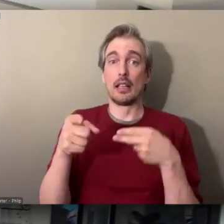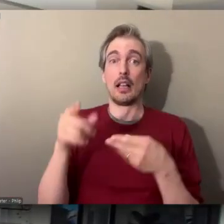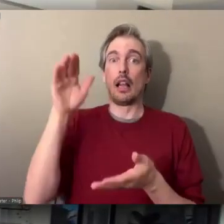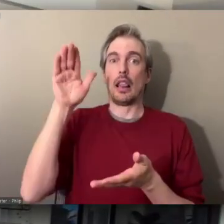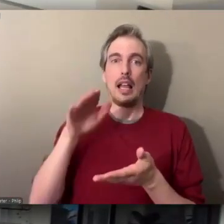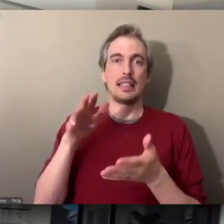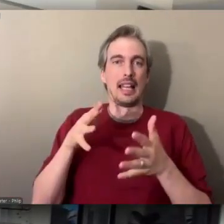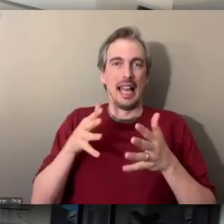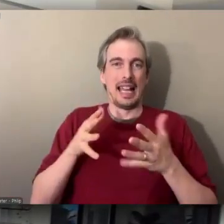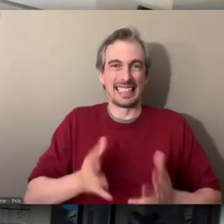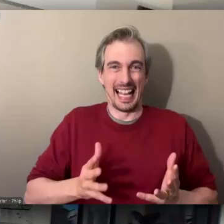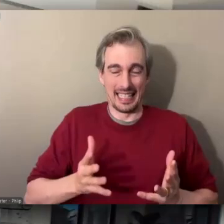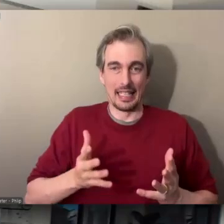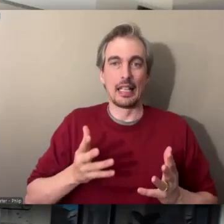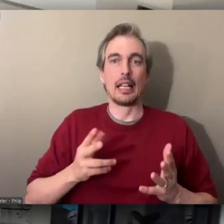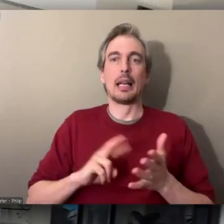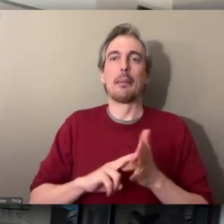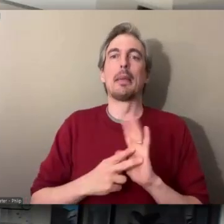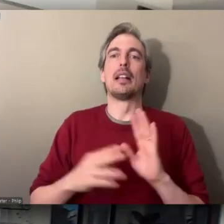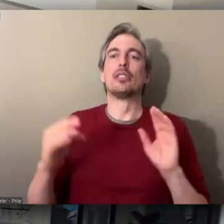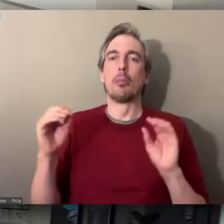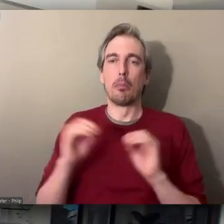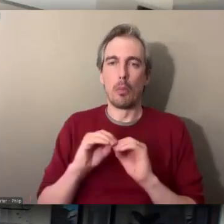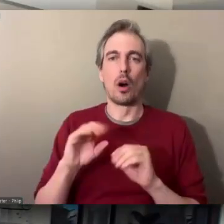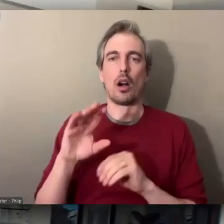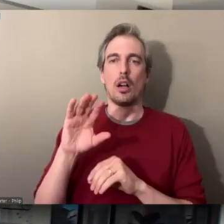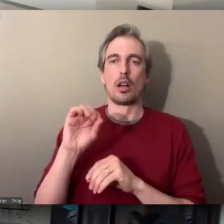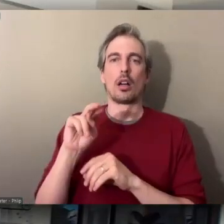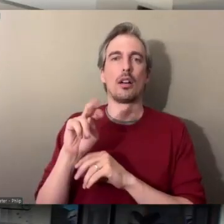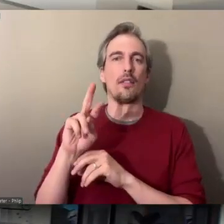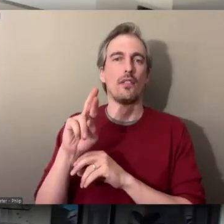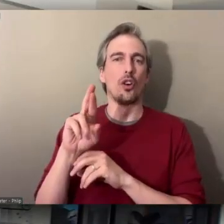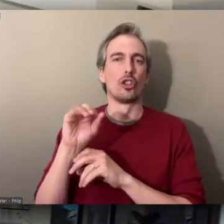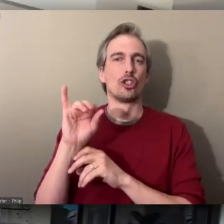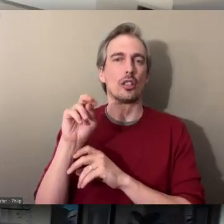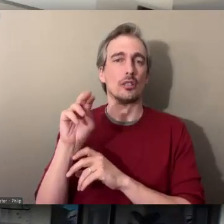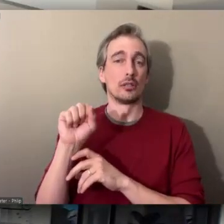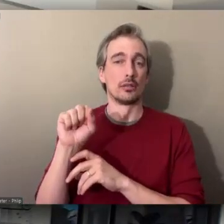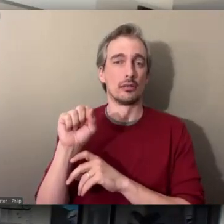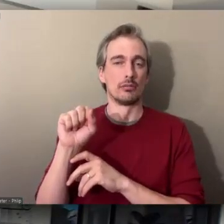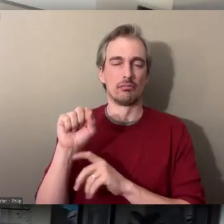mean, you can't... It's great to sell somebody a ticket. But the goal -- and as Vlado says -- you